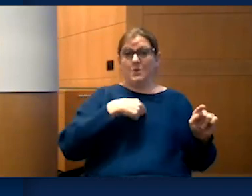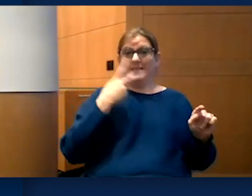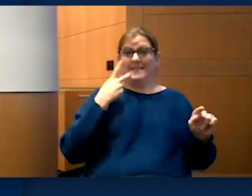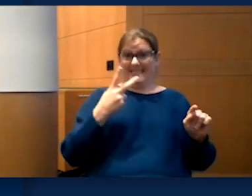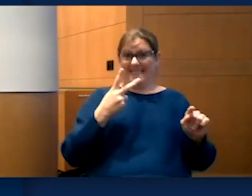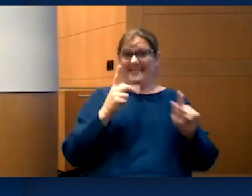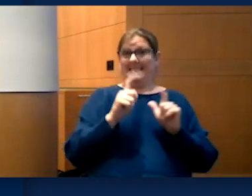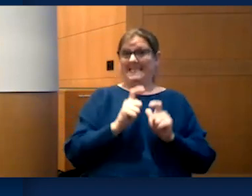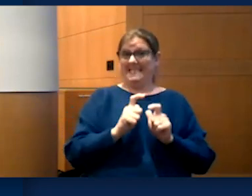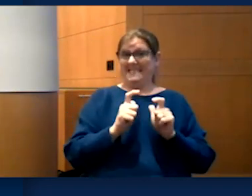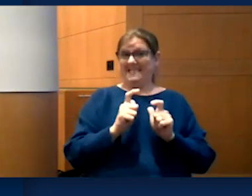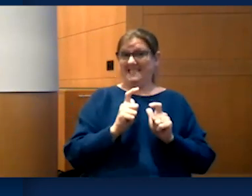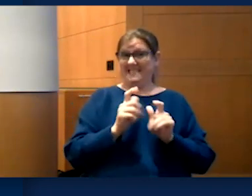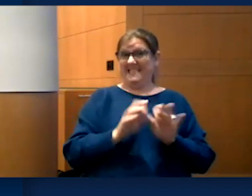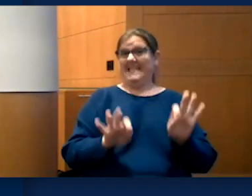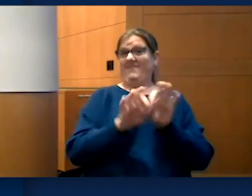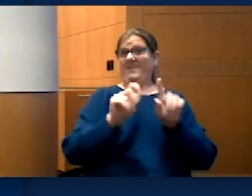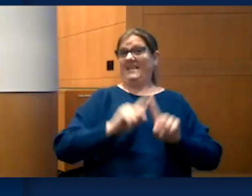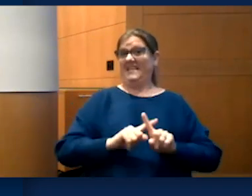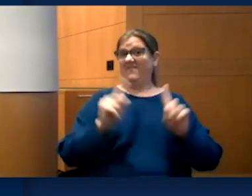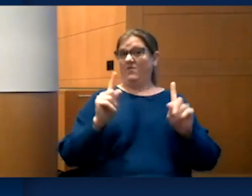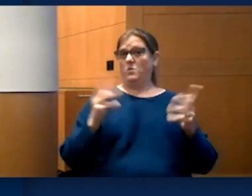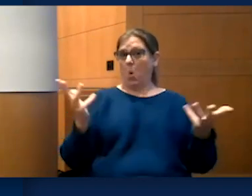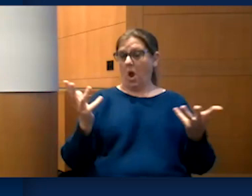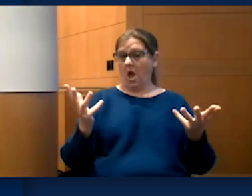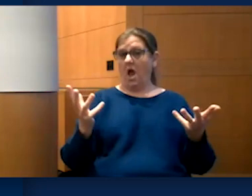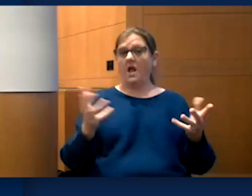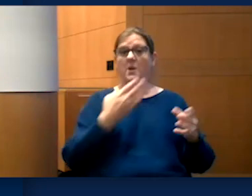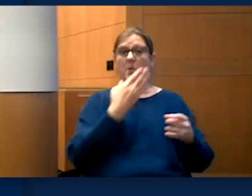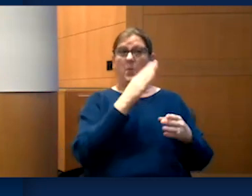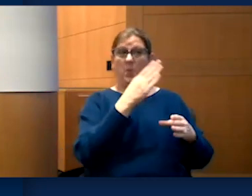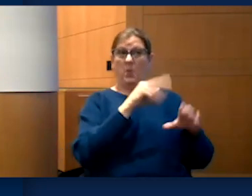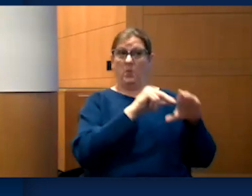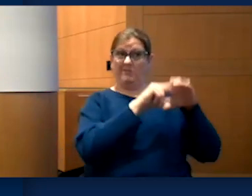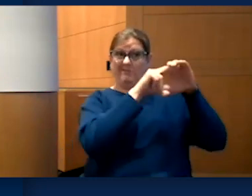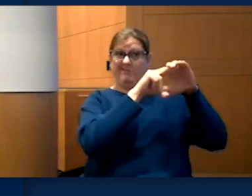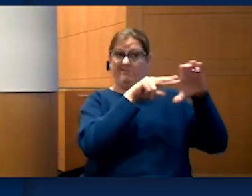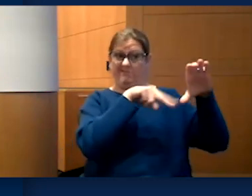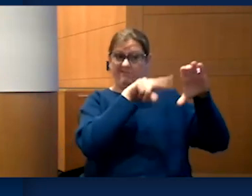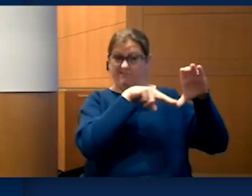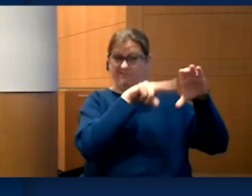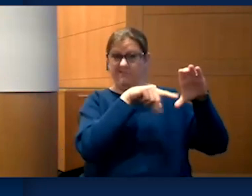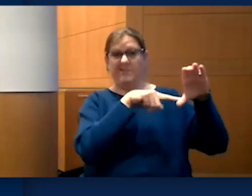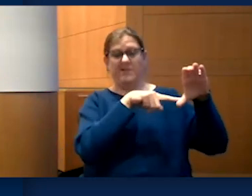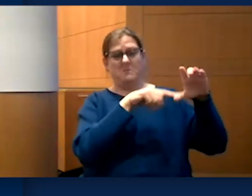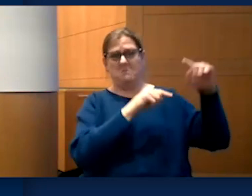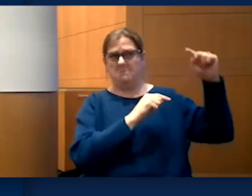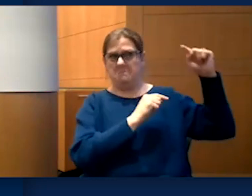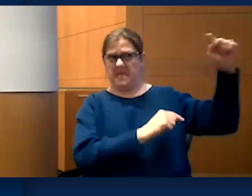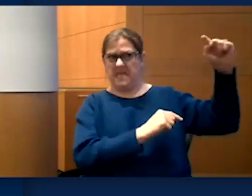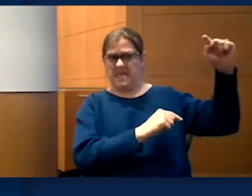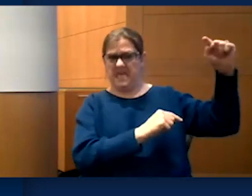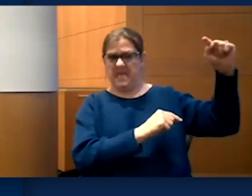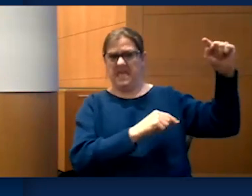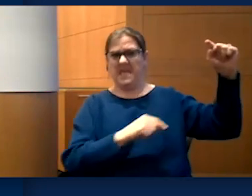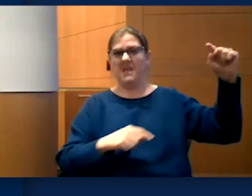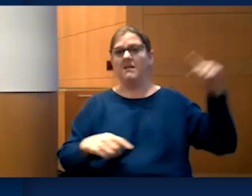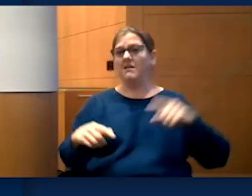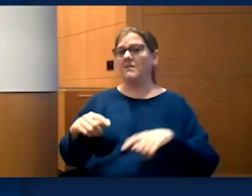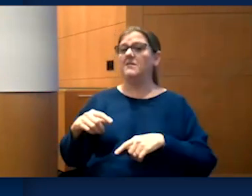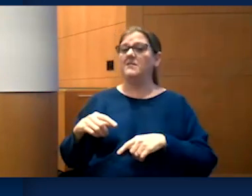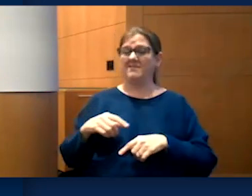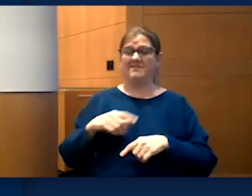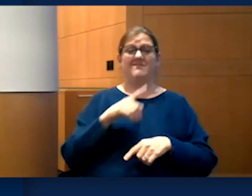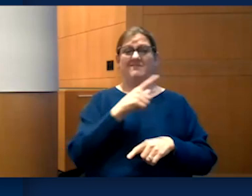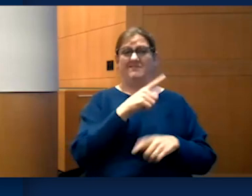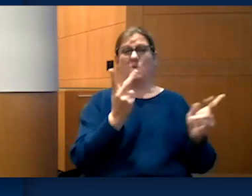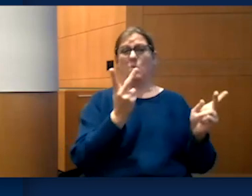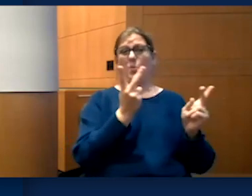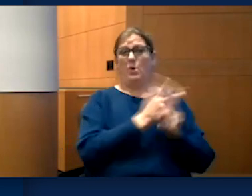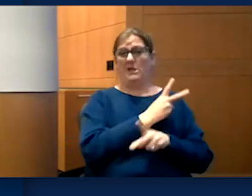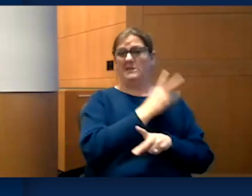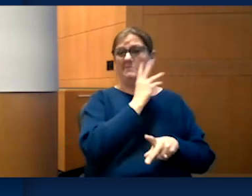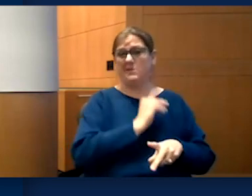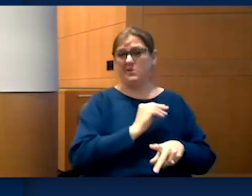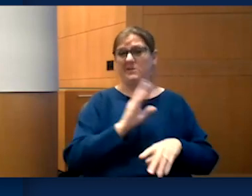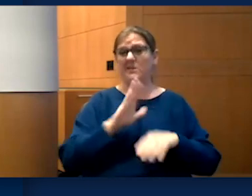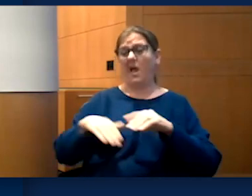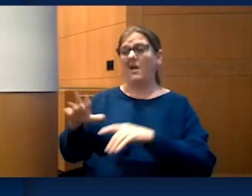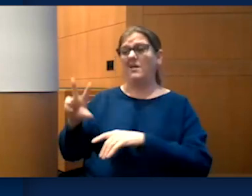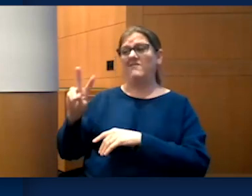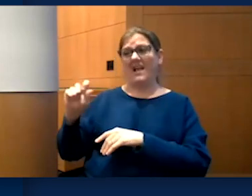The pelvic exam was so much worse than the vaginal self-sampling exam, even among women who have not been screened but claim they had no barriers do screening.